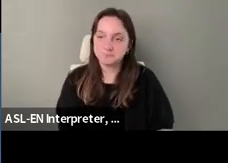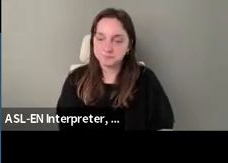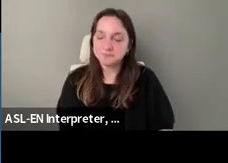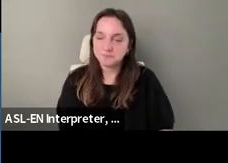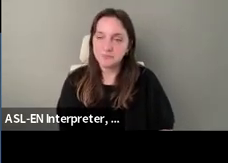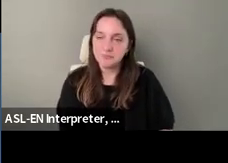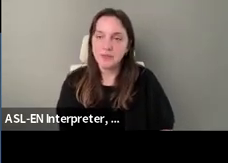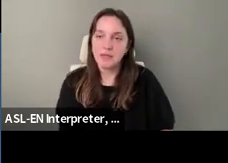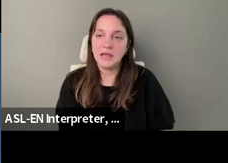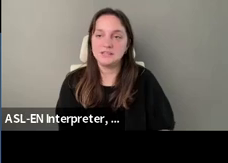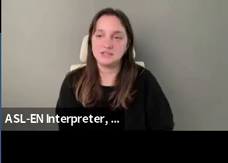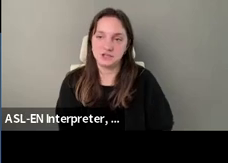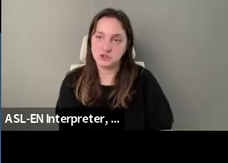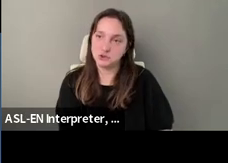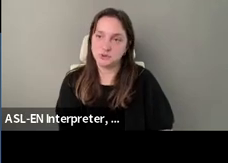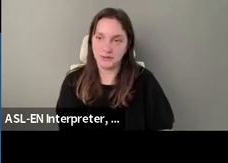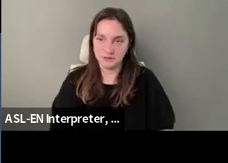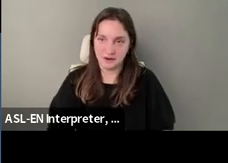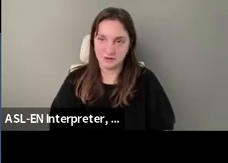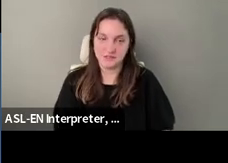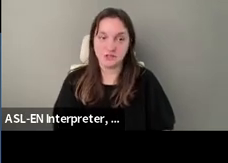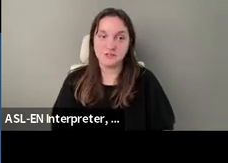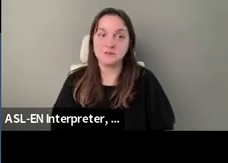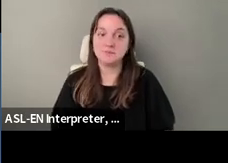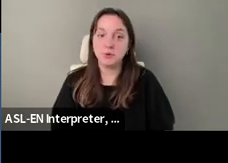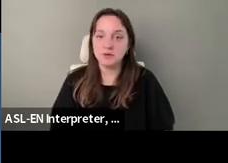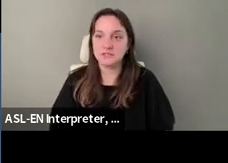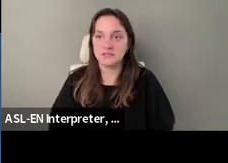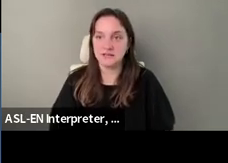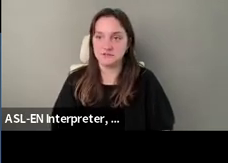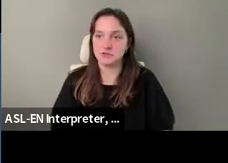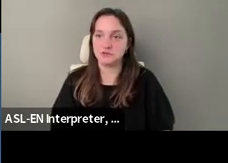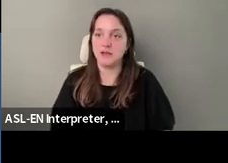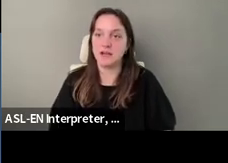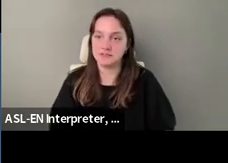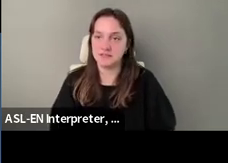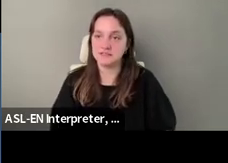So it's important that deaf children have access to sign